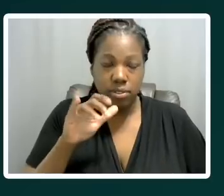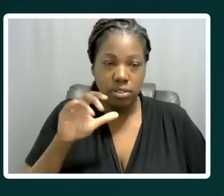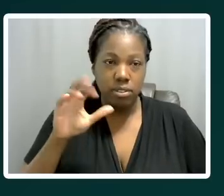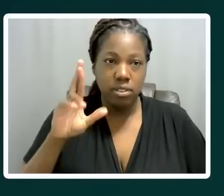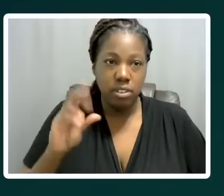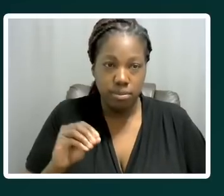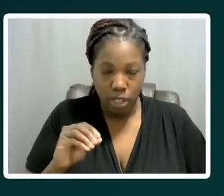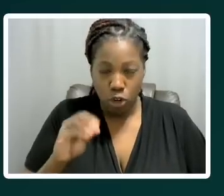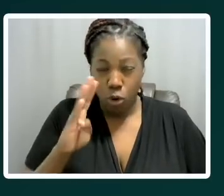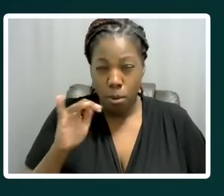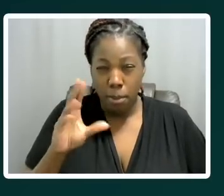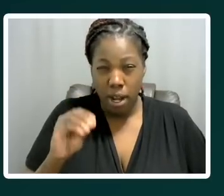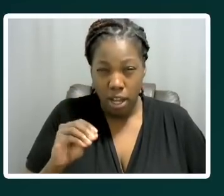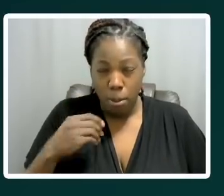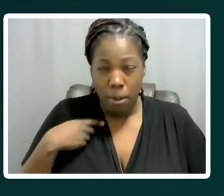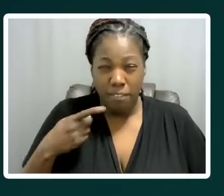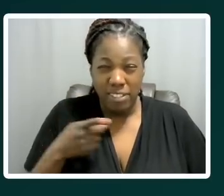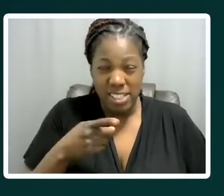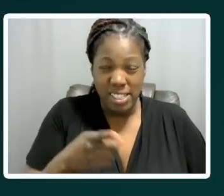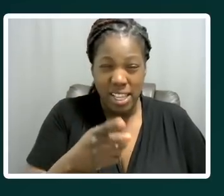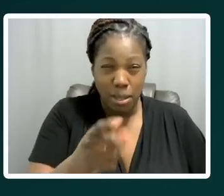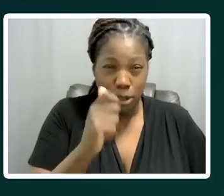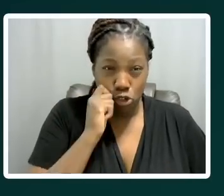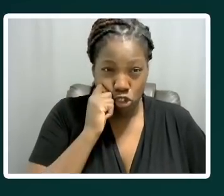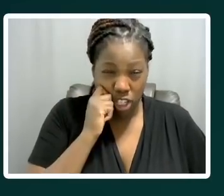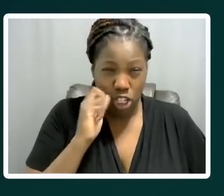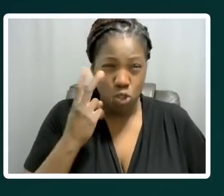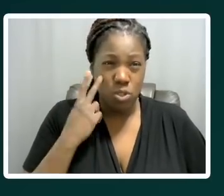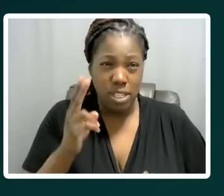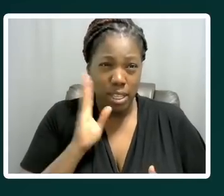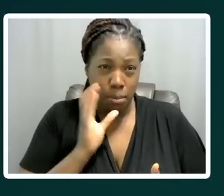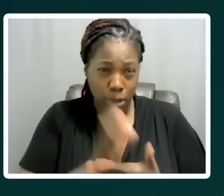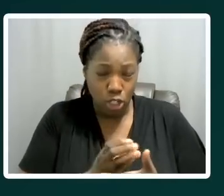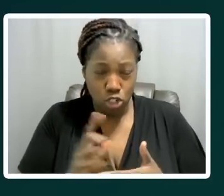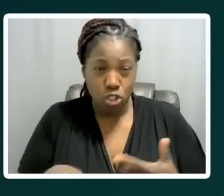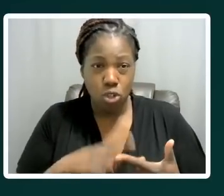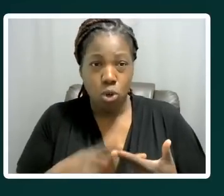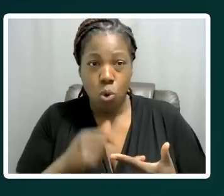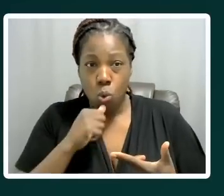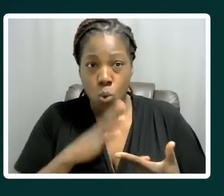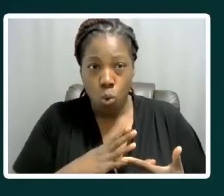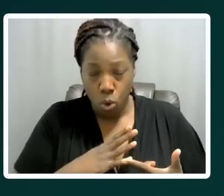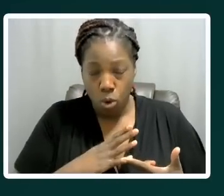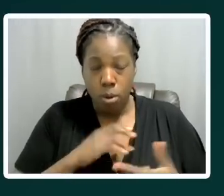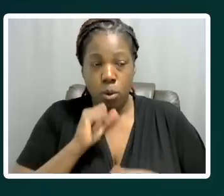you see a little salamander illustration. The other is a woman who worked on the Cassini